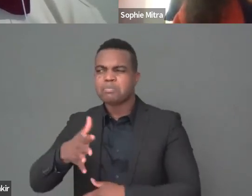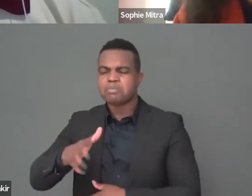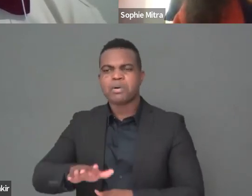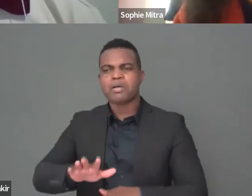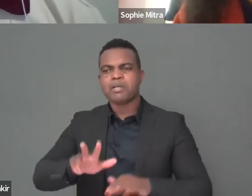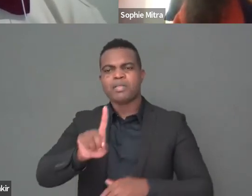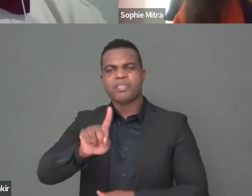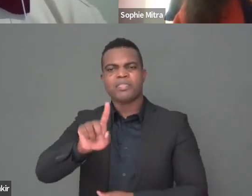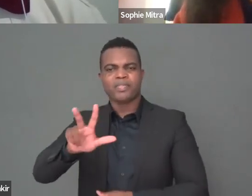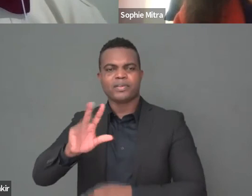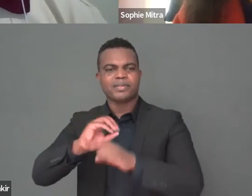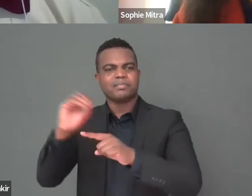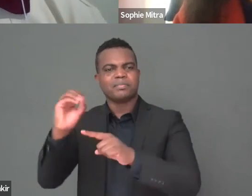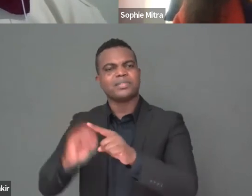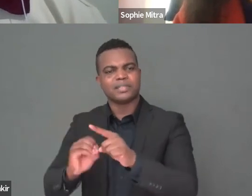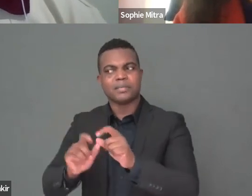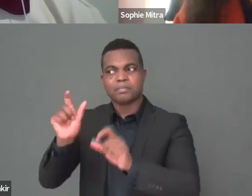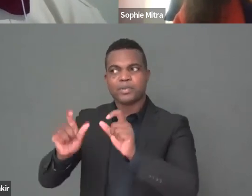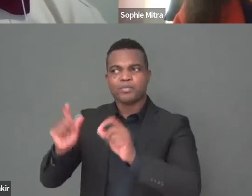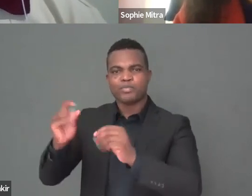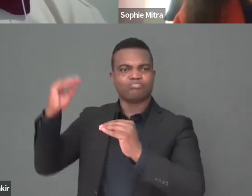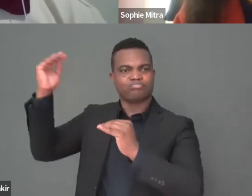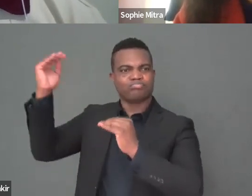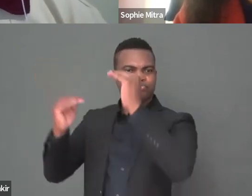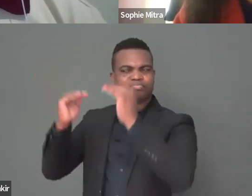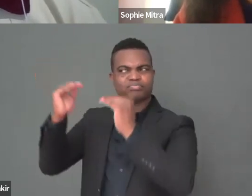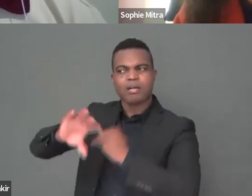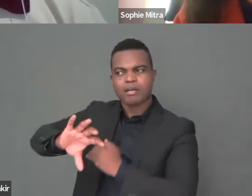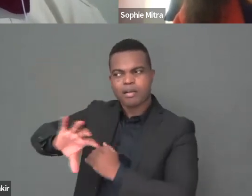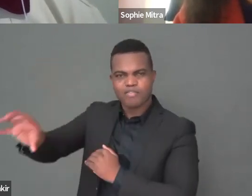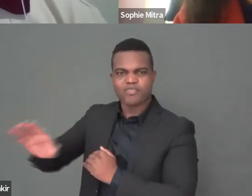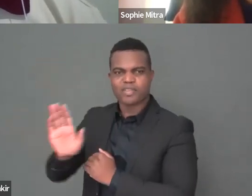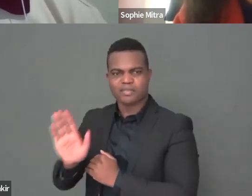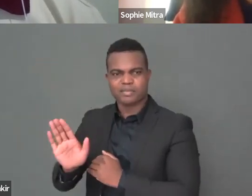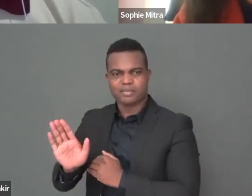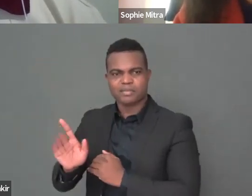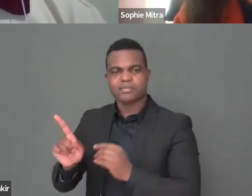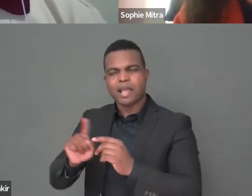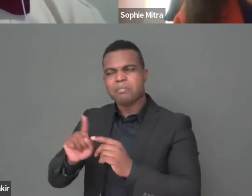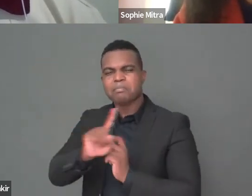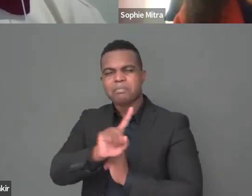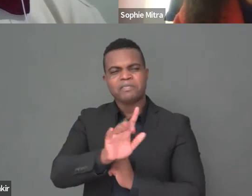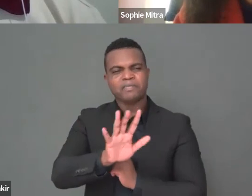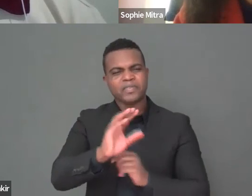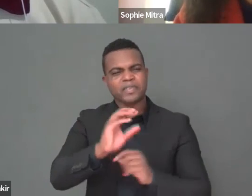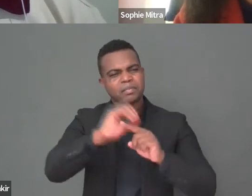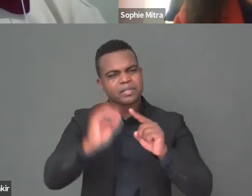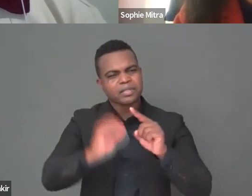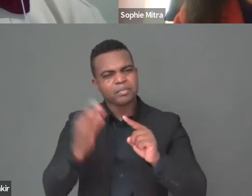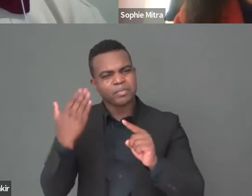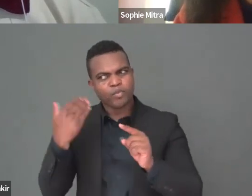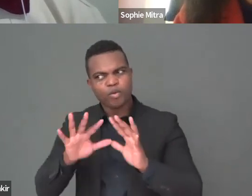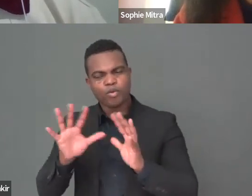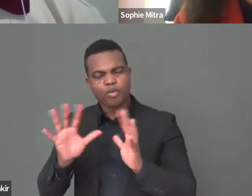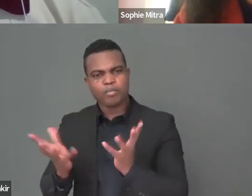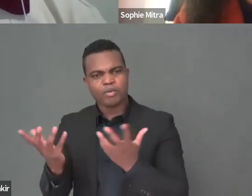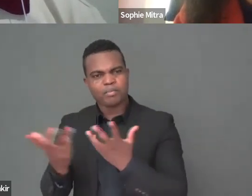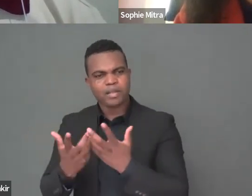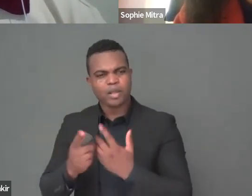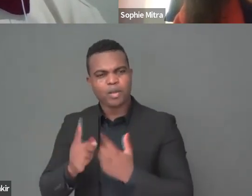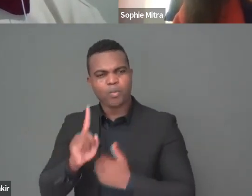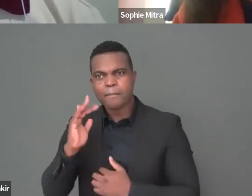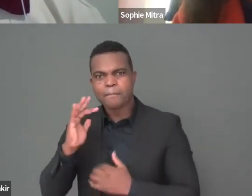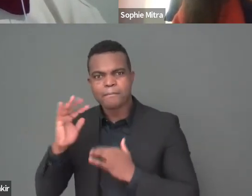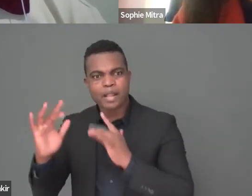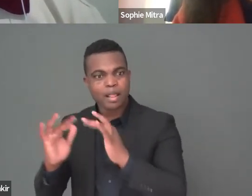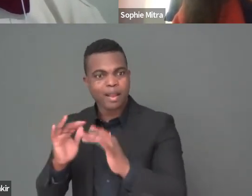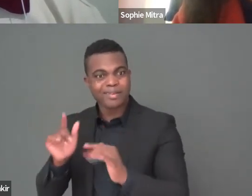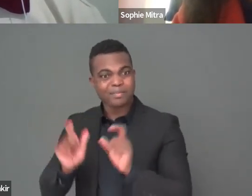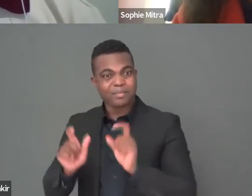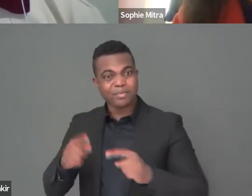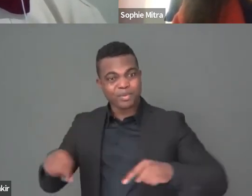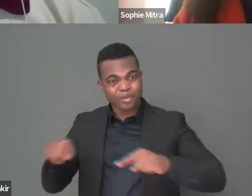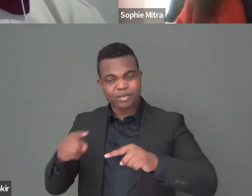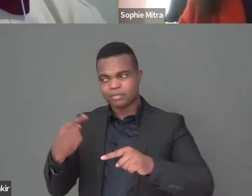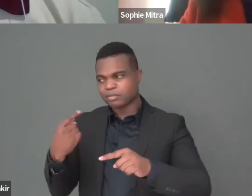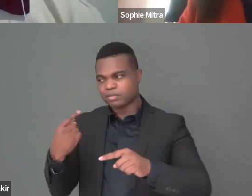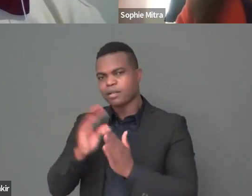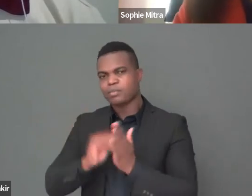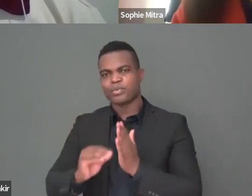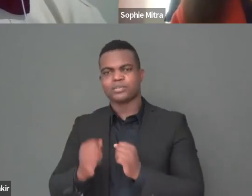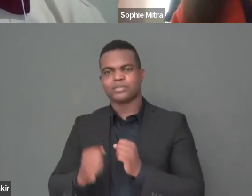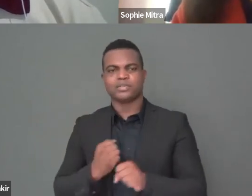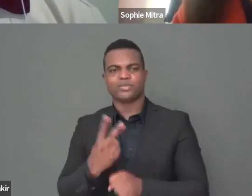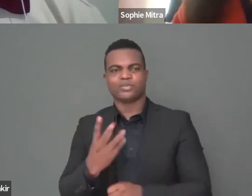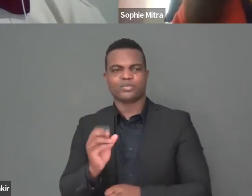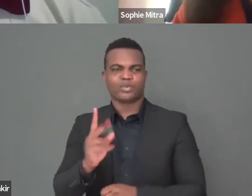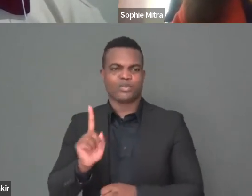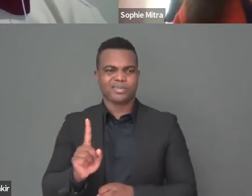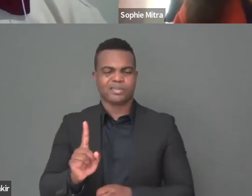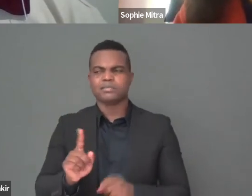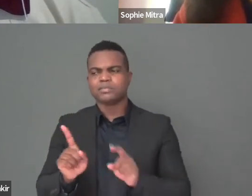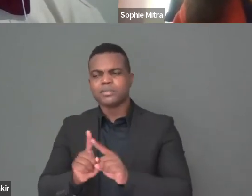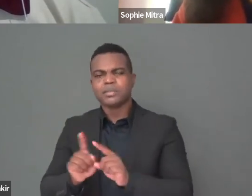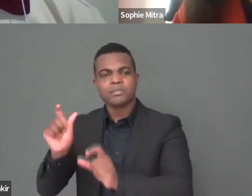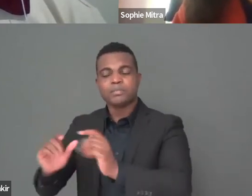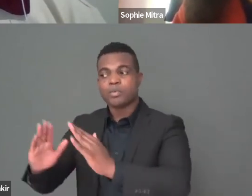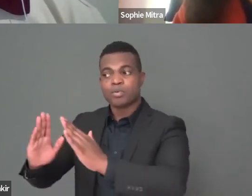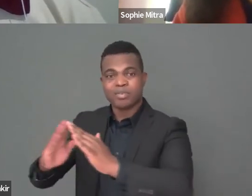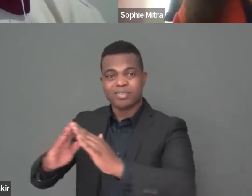Sophie Mitra: So now moving on to the results of the analysis of survey and census data for 41 countries, so these countries were chosen based on availability accessibility of the national data sets and their inclusion of.